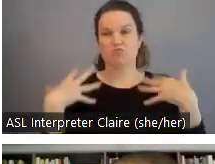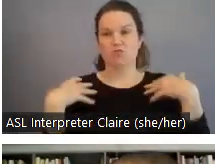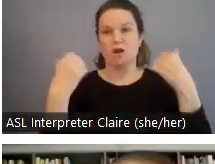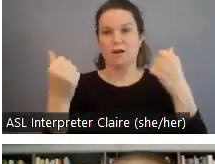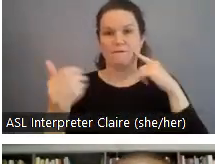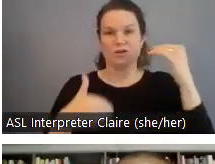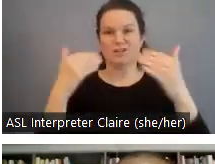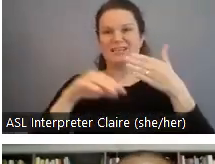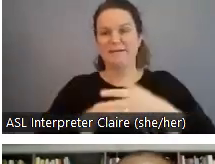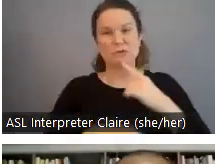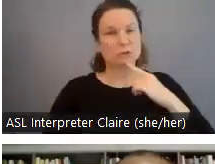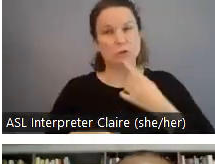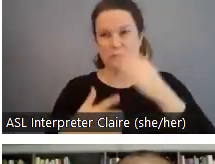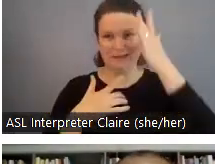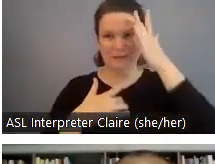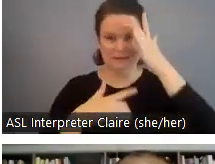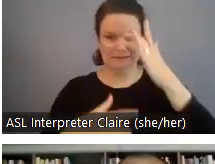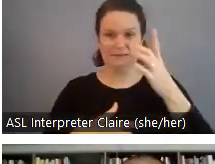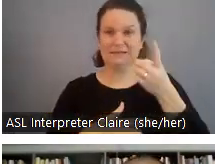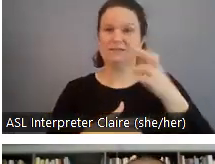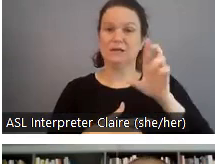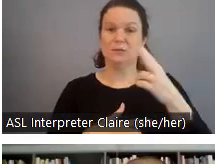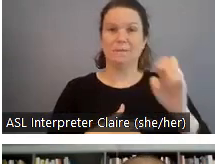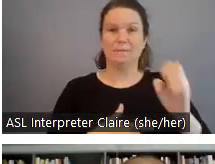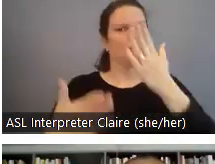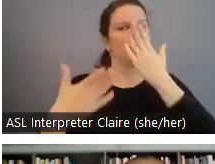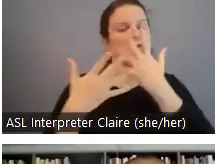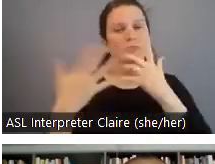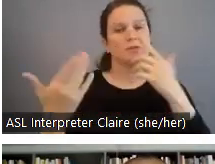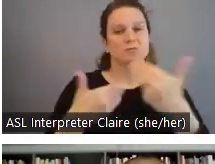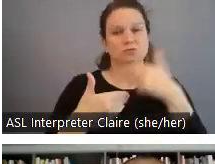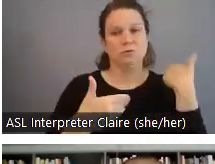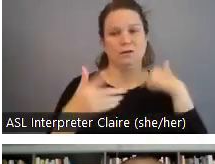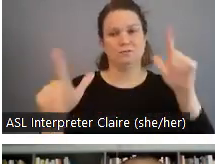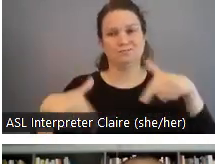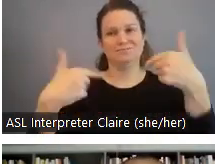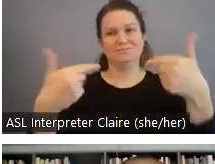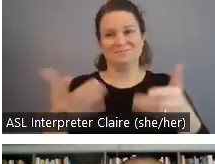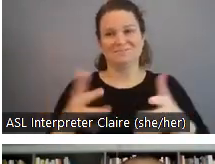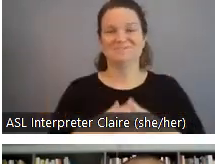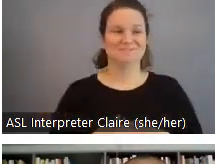acute illness. Dr. Hope, thank you so much for being here with us. The floor is